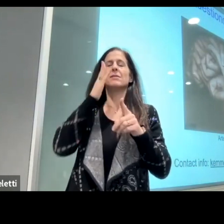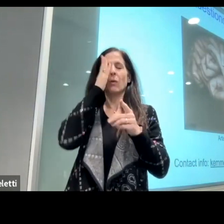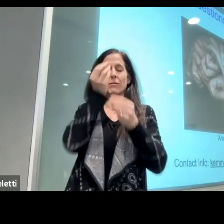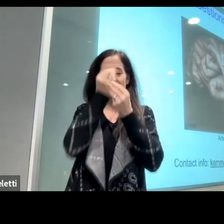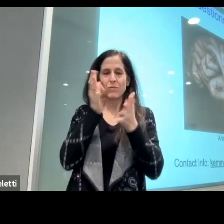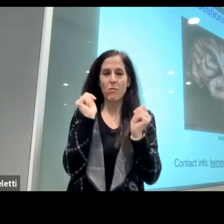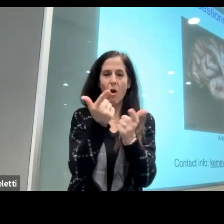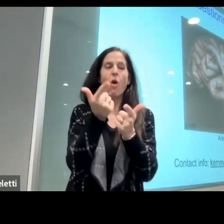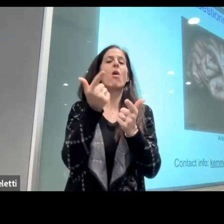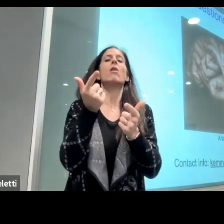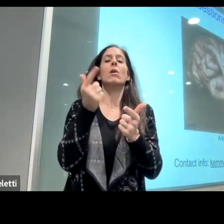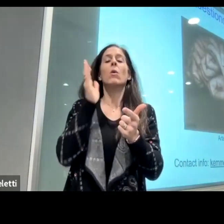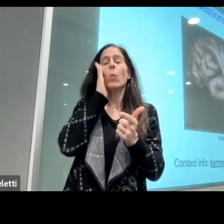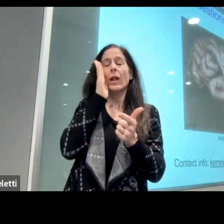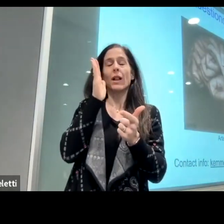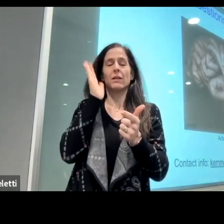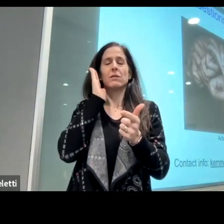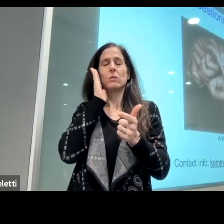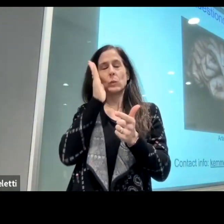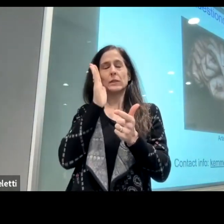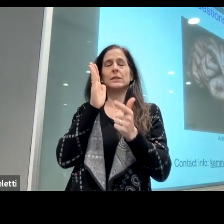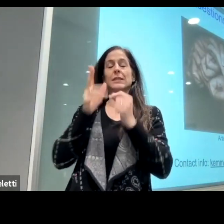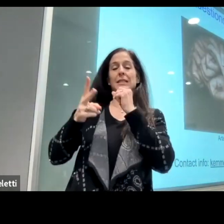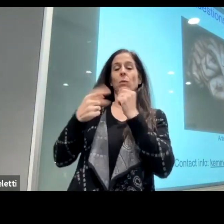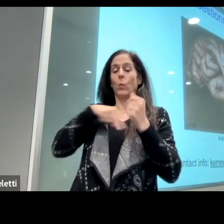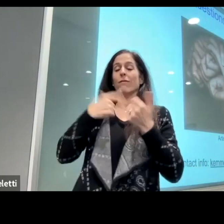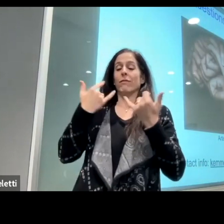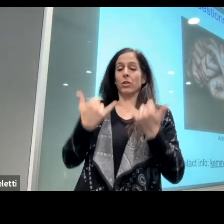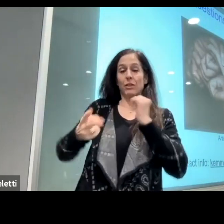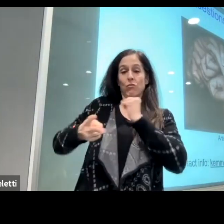once we edit it, we will upload it to our